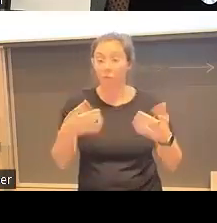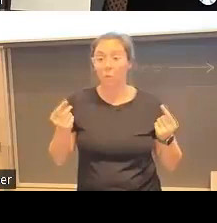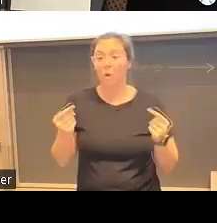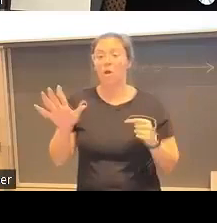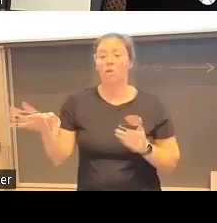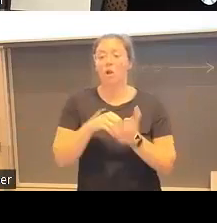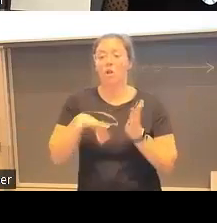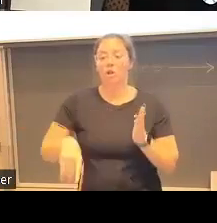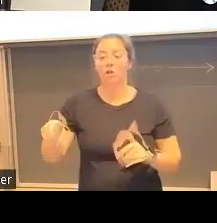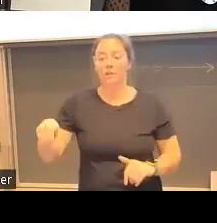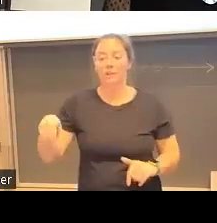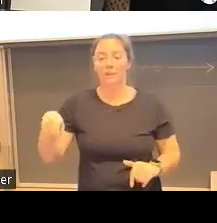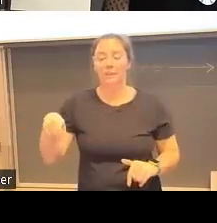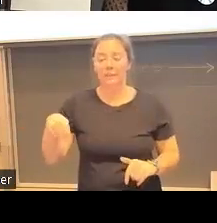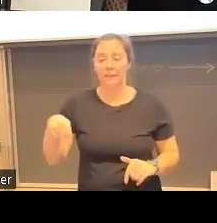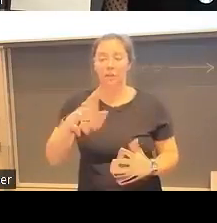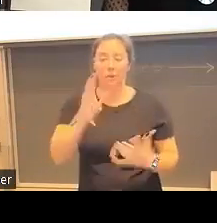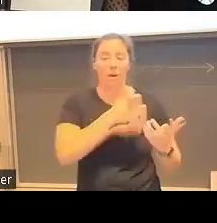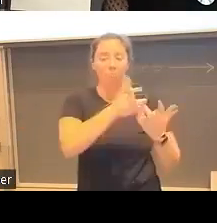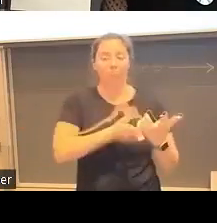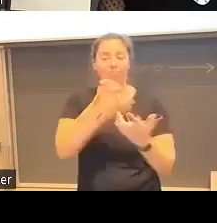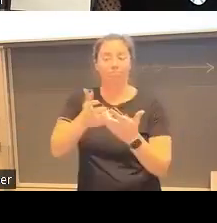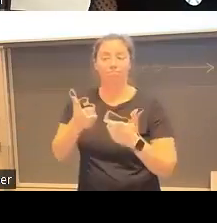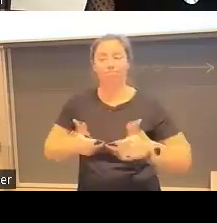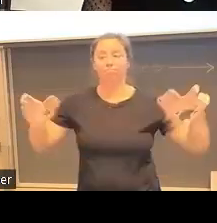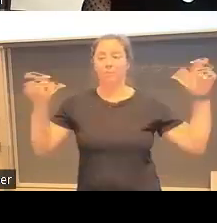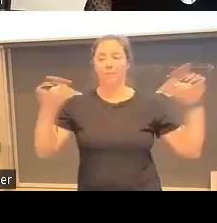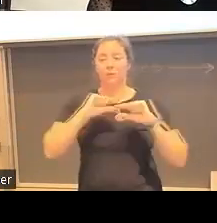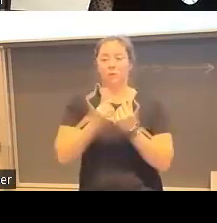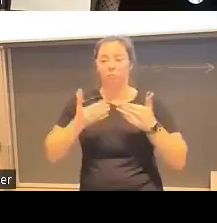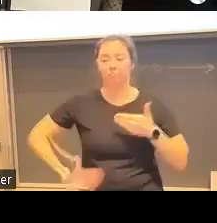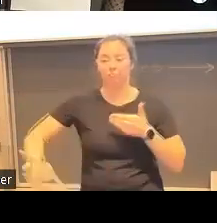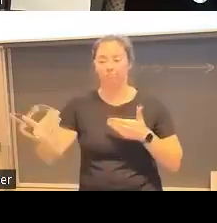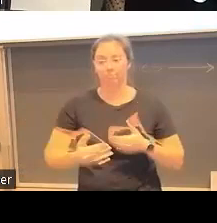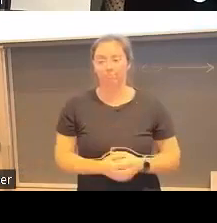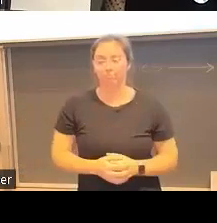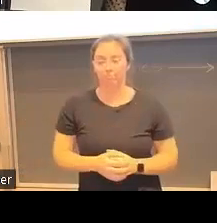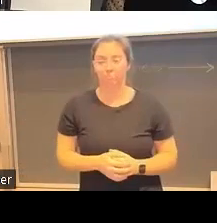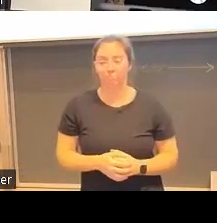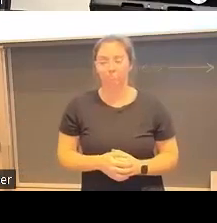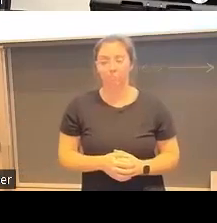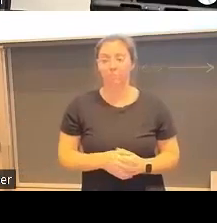hope is to be able to do this with a larger group of people moving forward um the second is can you